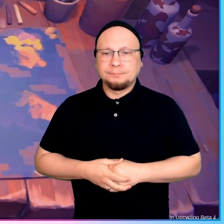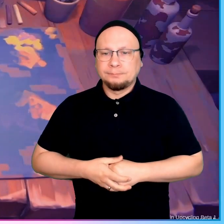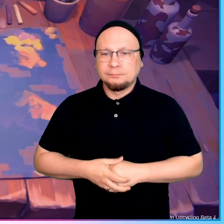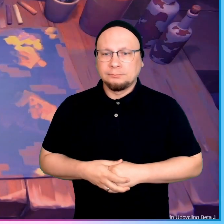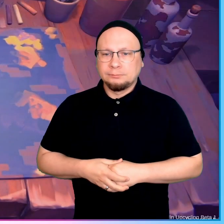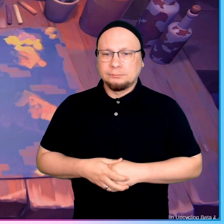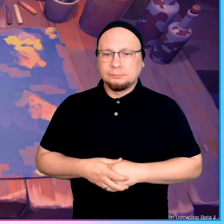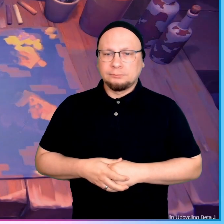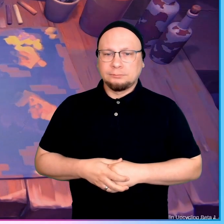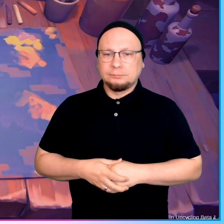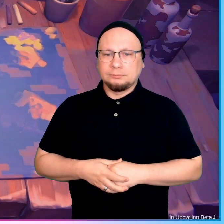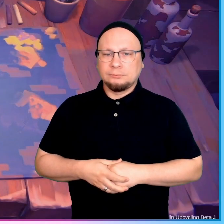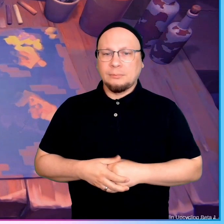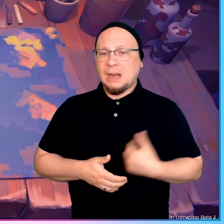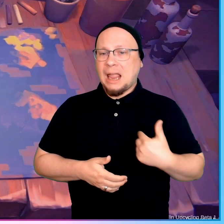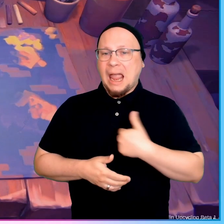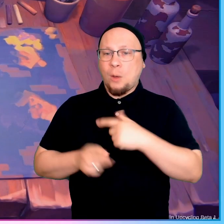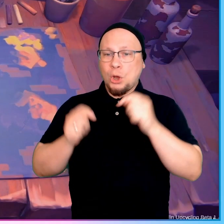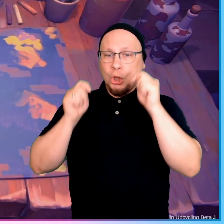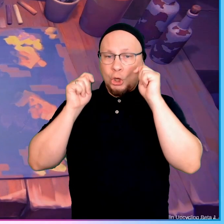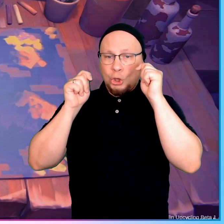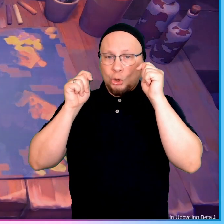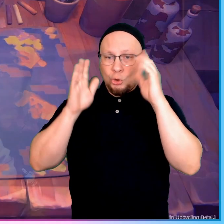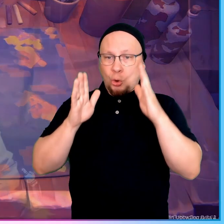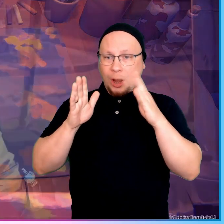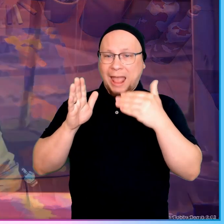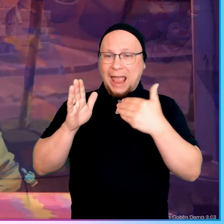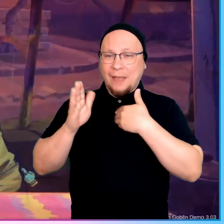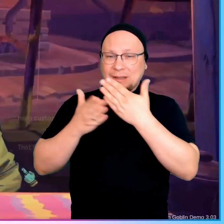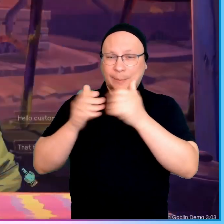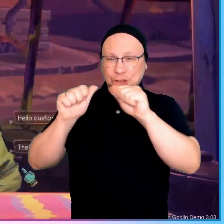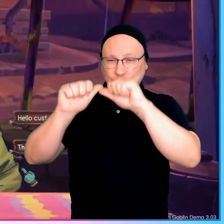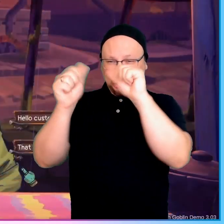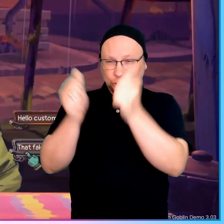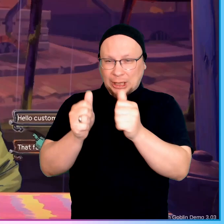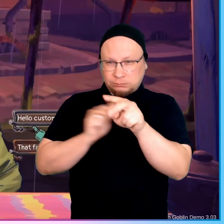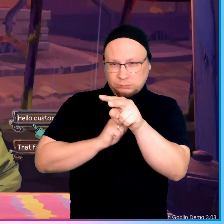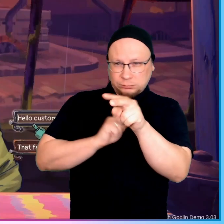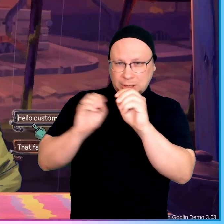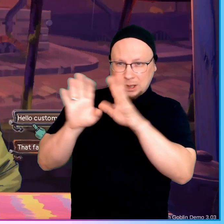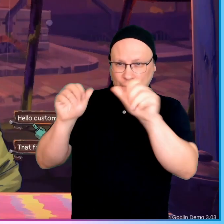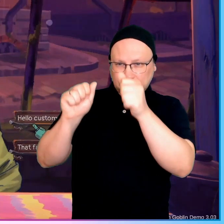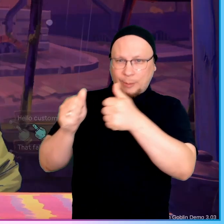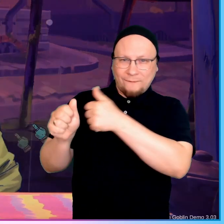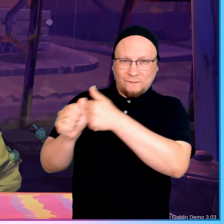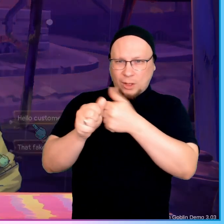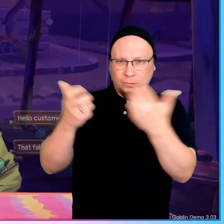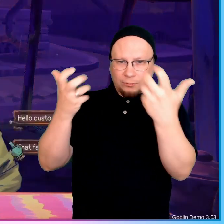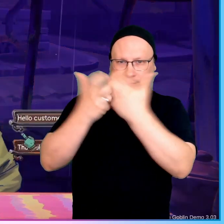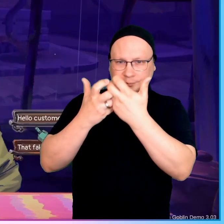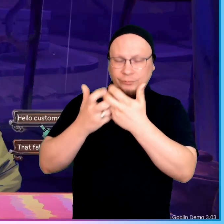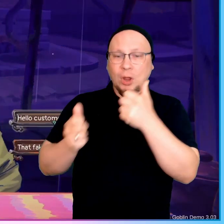Tutorials use button glyphs for clarity. And the game's default font uses a clean and readable